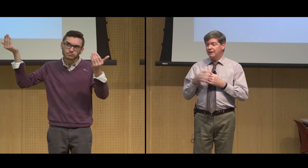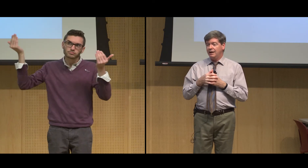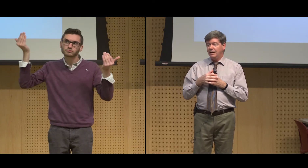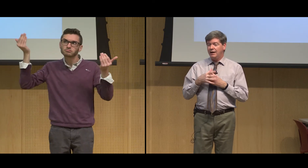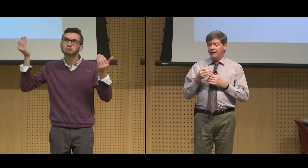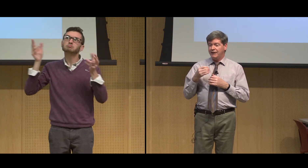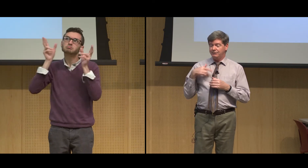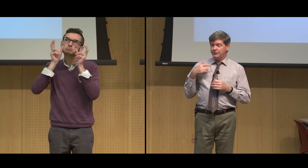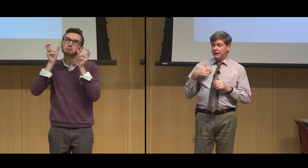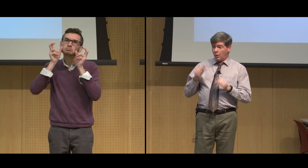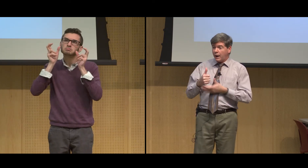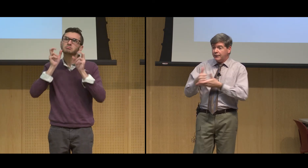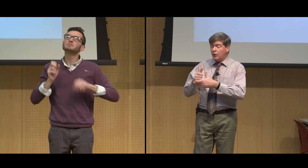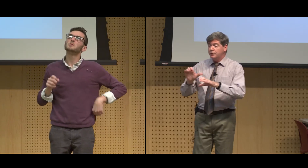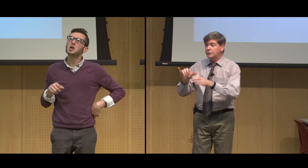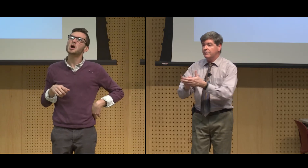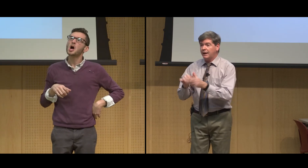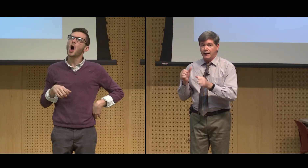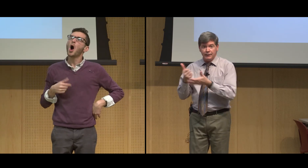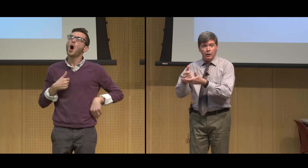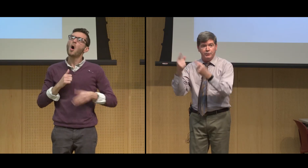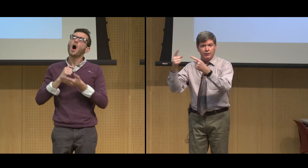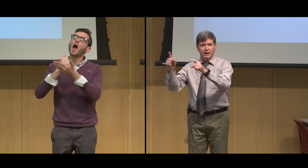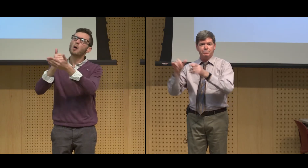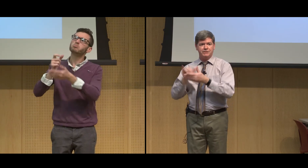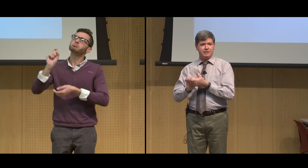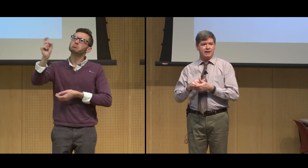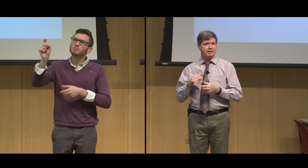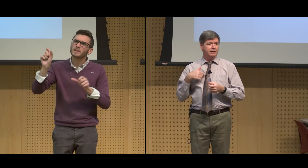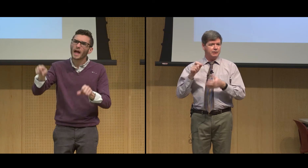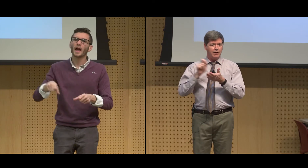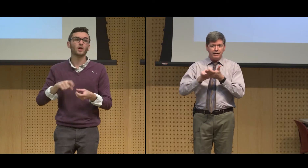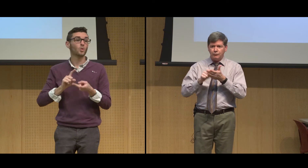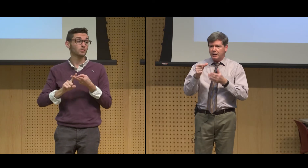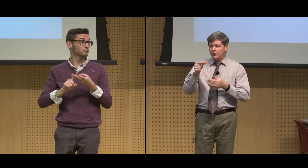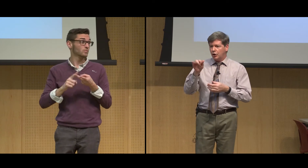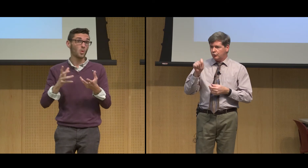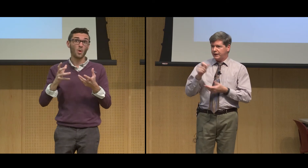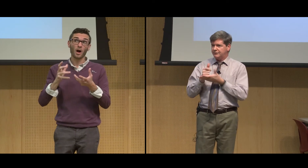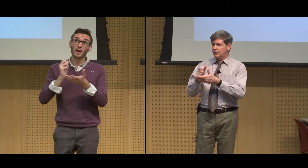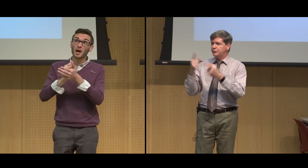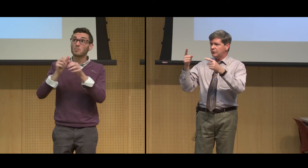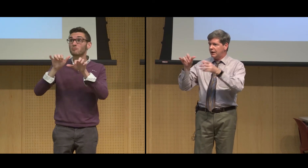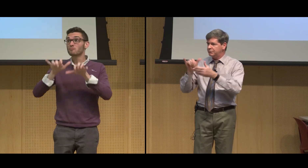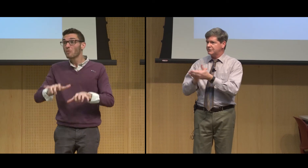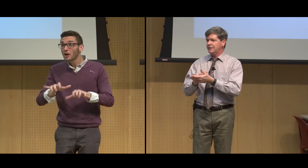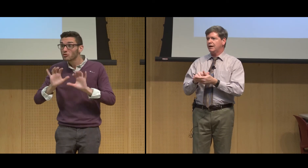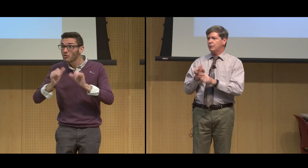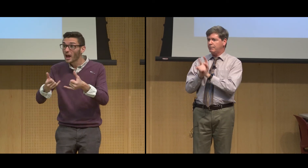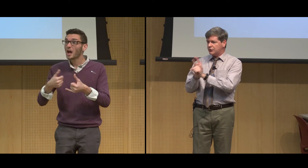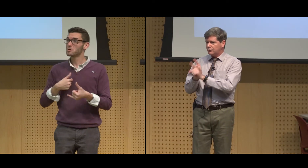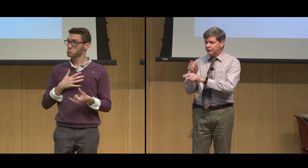and then feel like, "Oh, I can help you do that. "I can help you accomplish that. "You know, I can write a grant to help you "accomplish that or mentor you